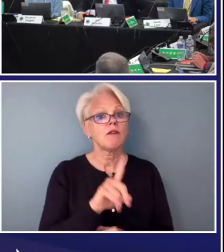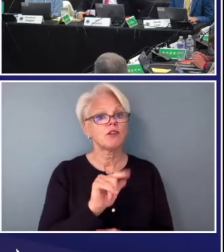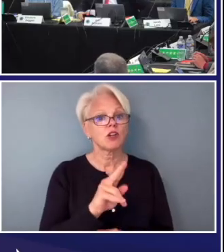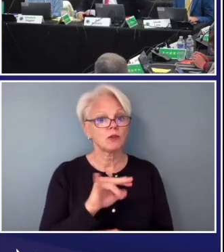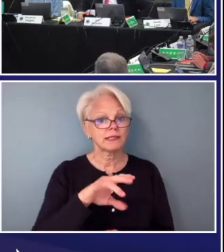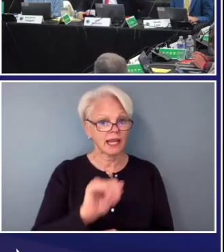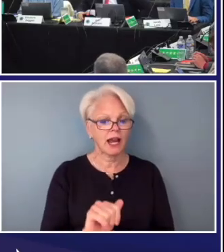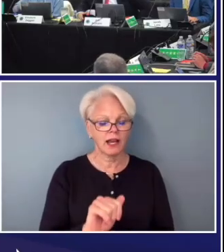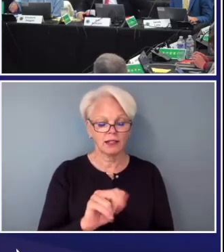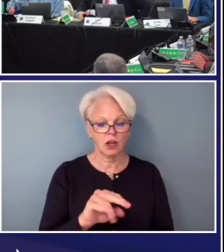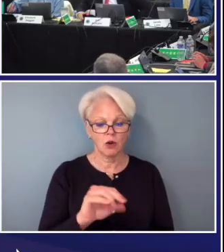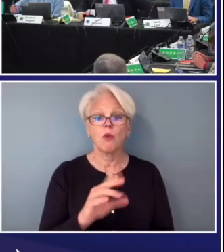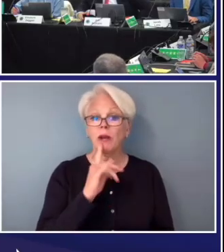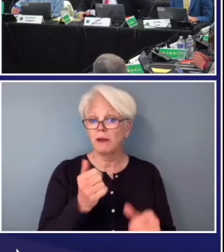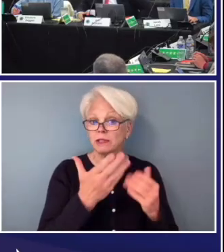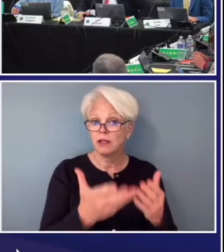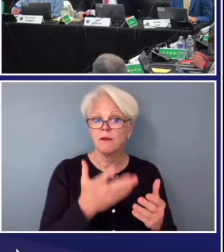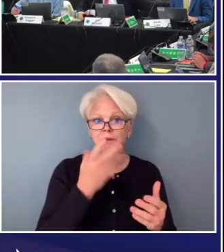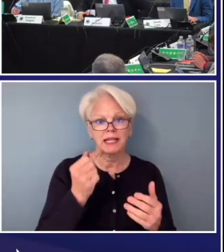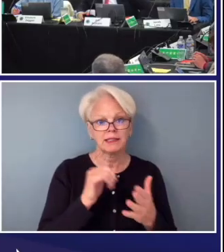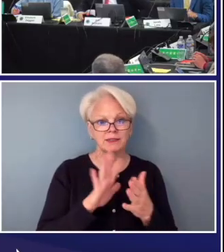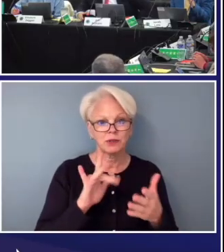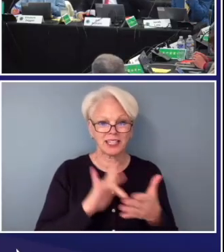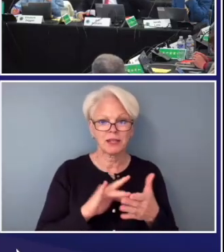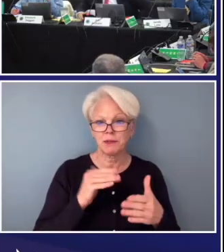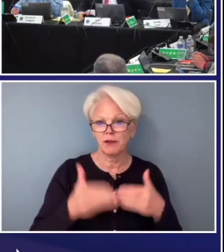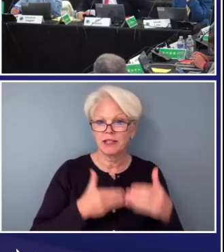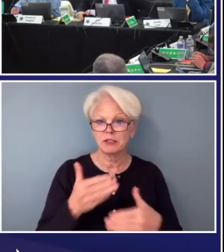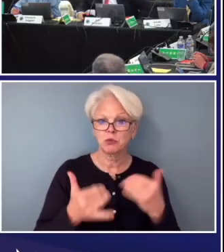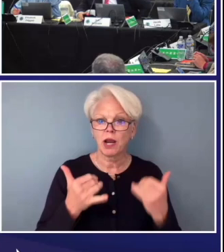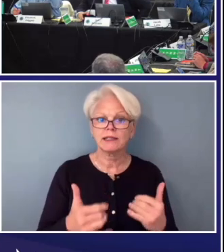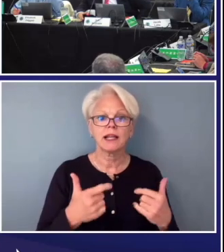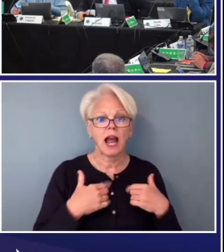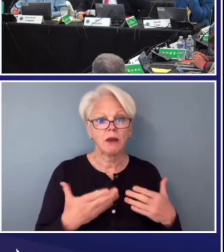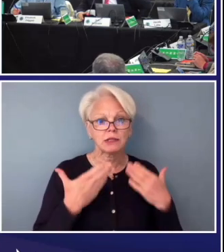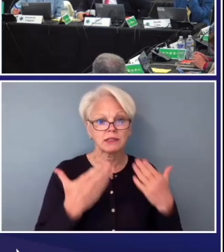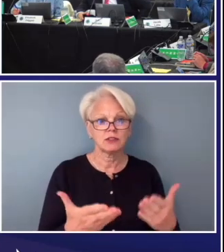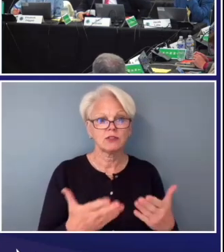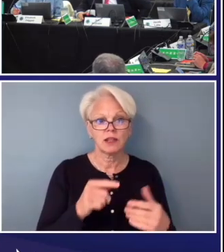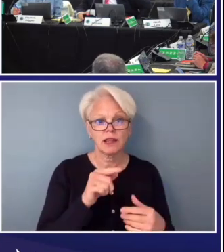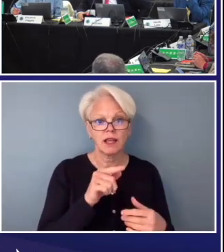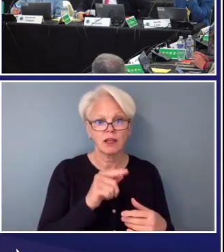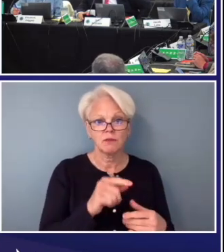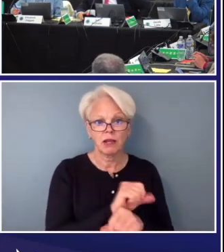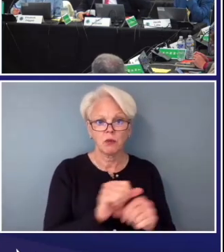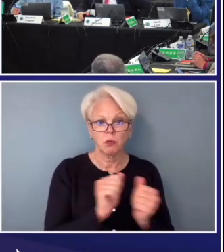that, since we're sort of the middle of this process, is you may want to work with Monty,